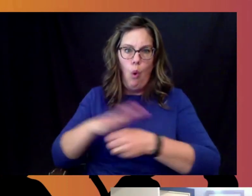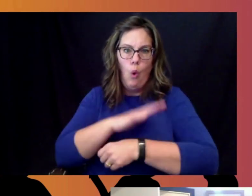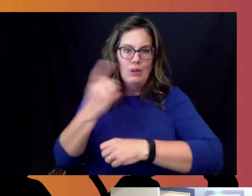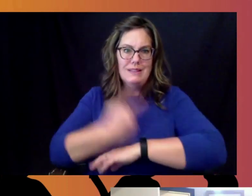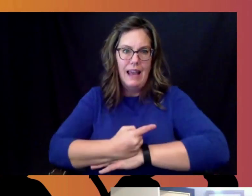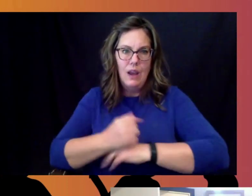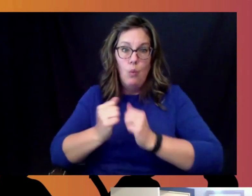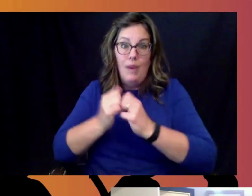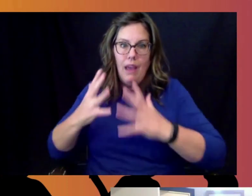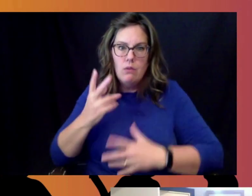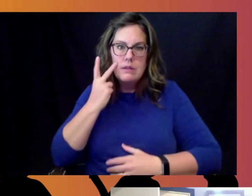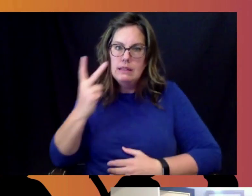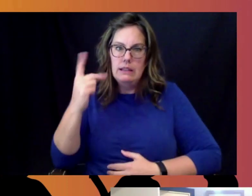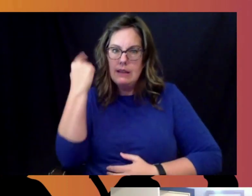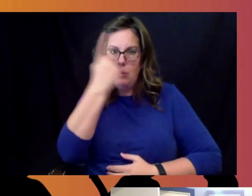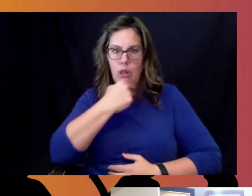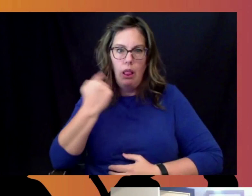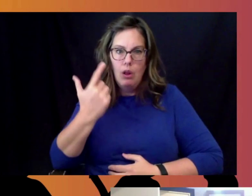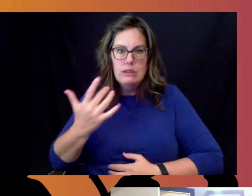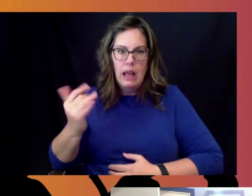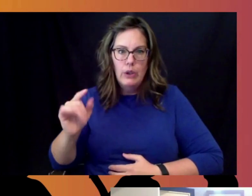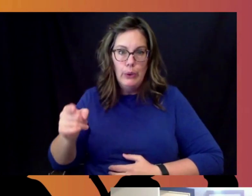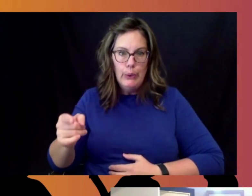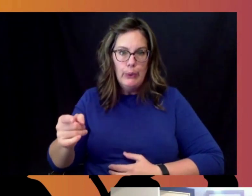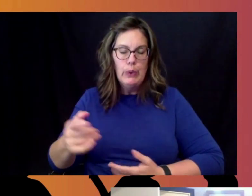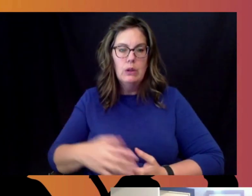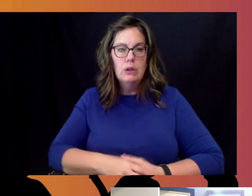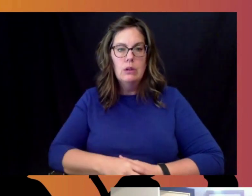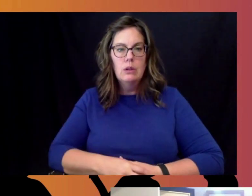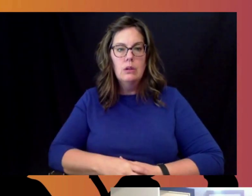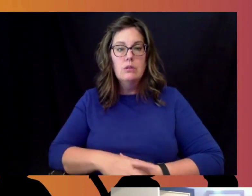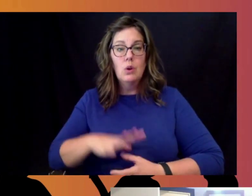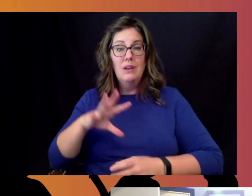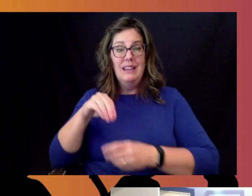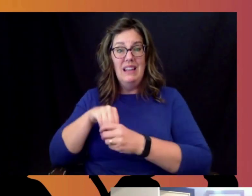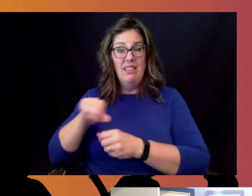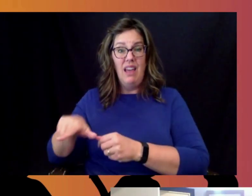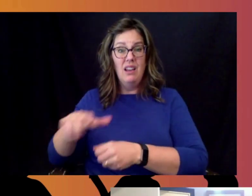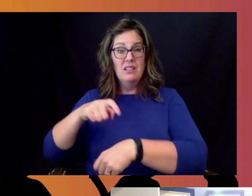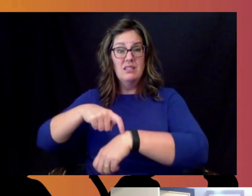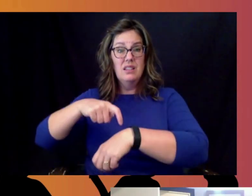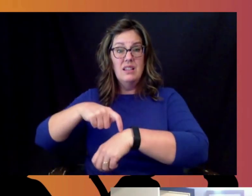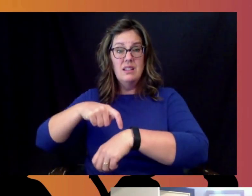so yeah people really in that season they needed a place to go that felt safe where they could